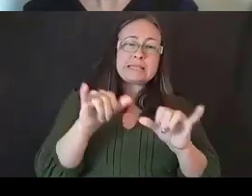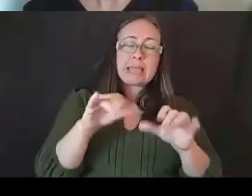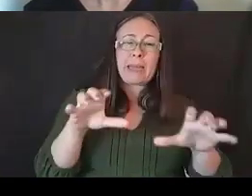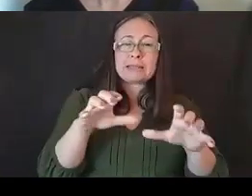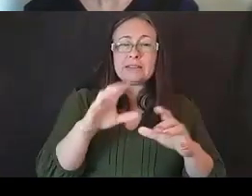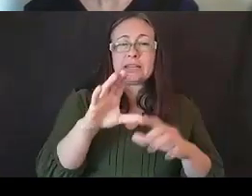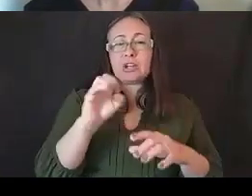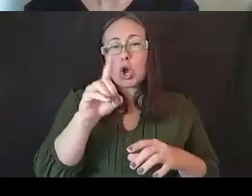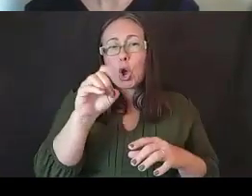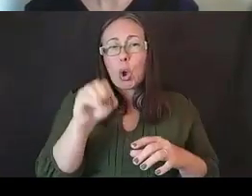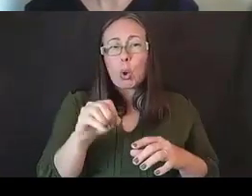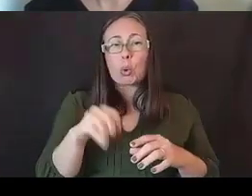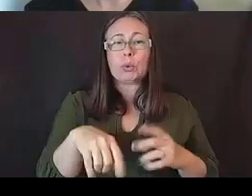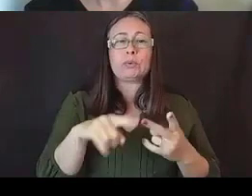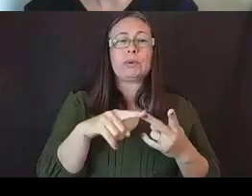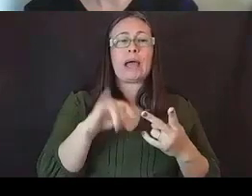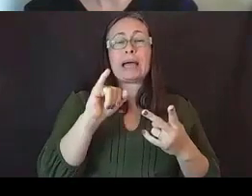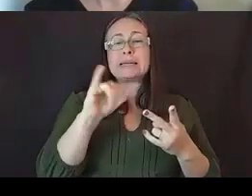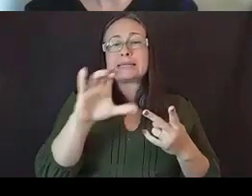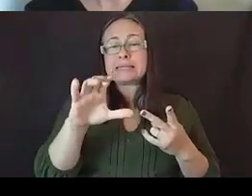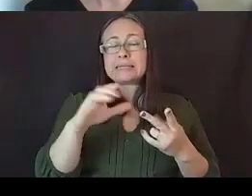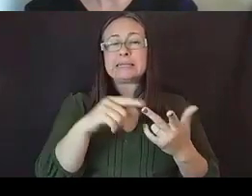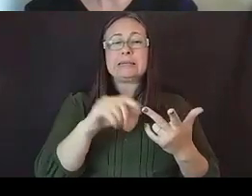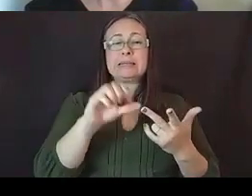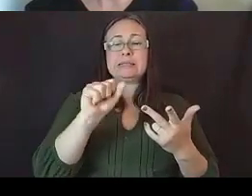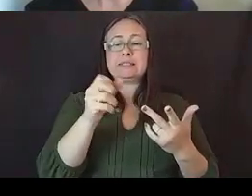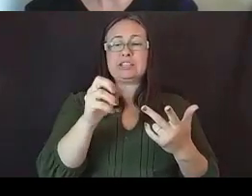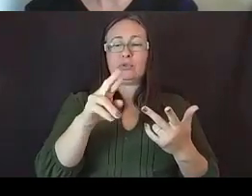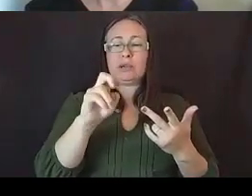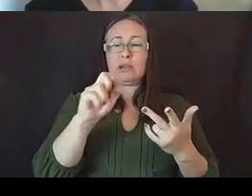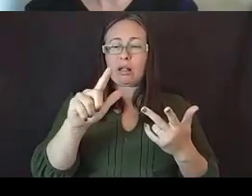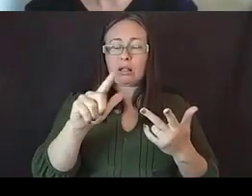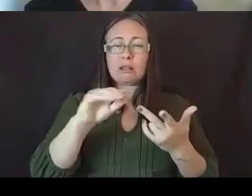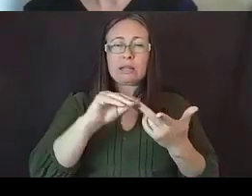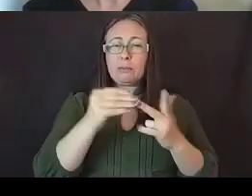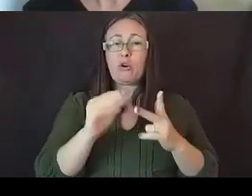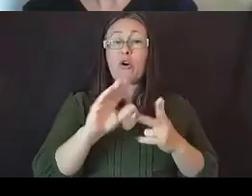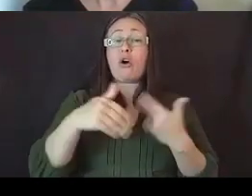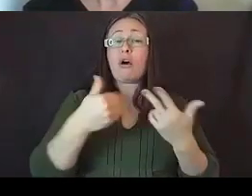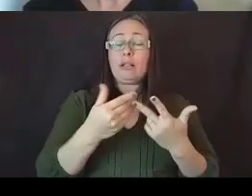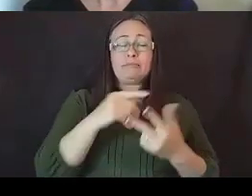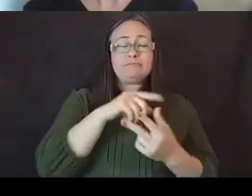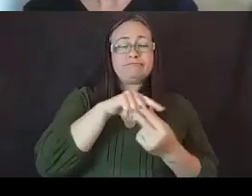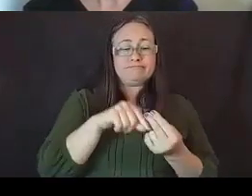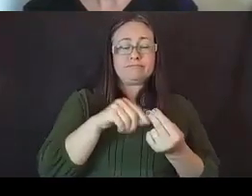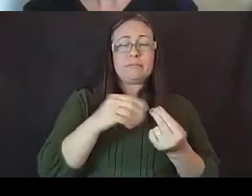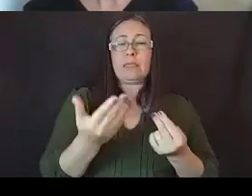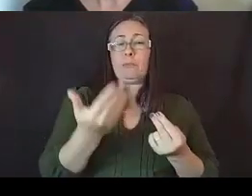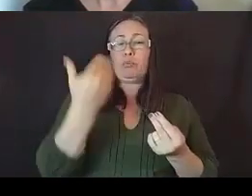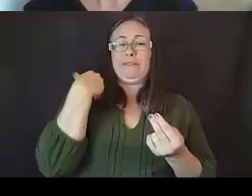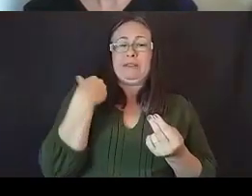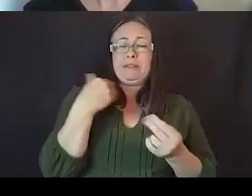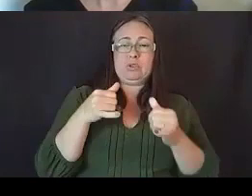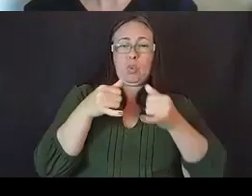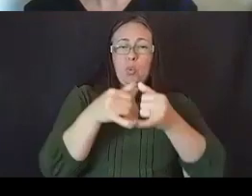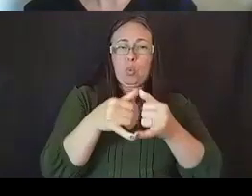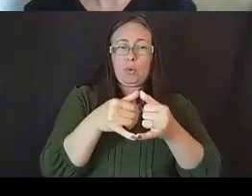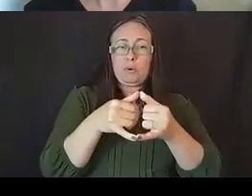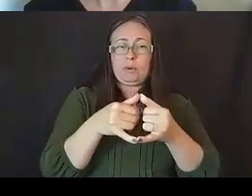IC and serial number, all of the previous awards and at the top here it gives you total project